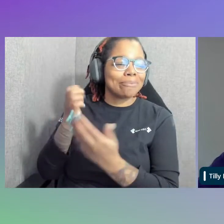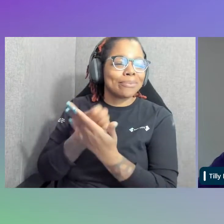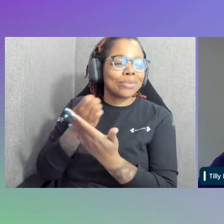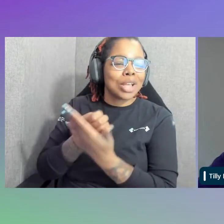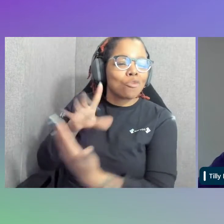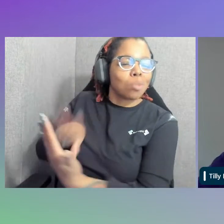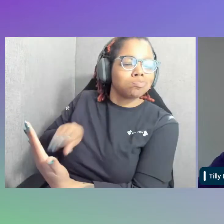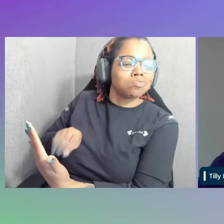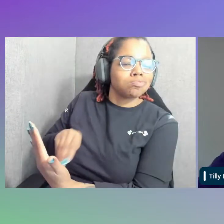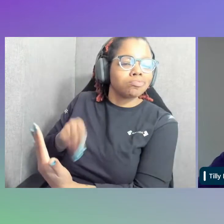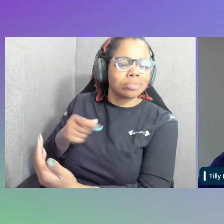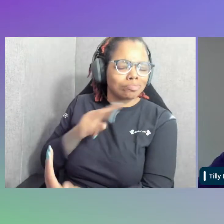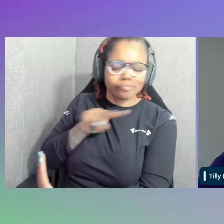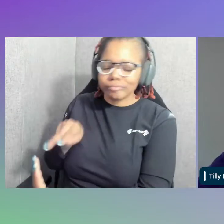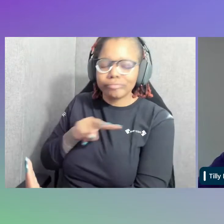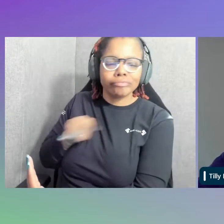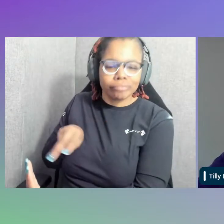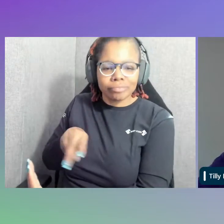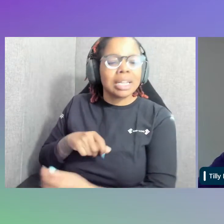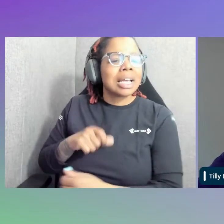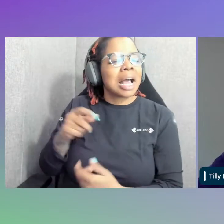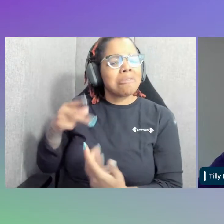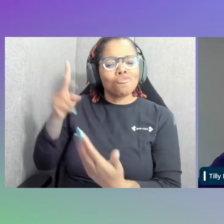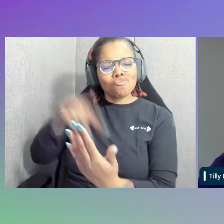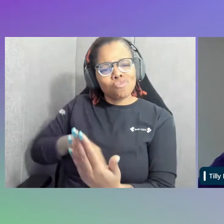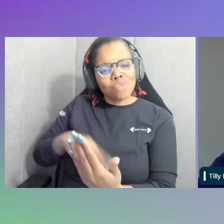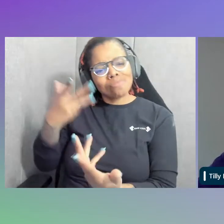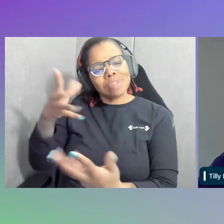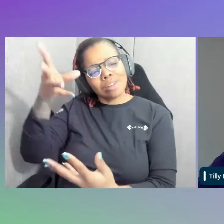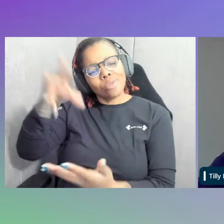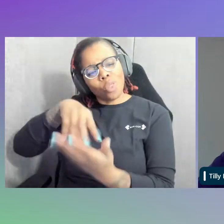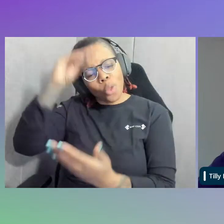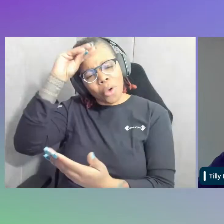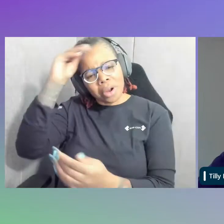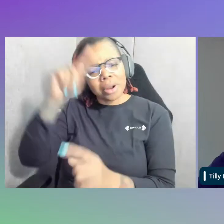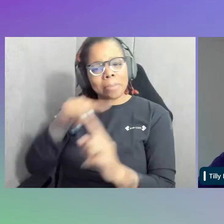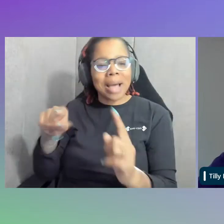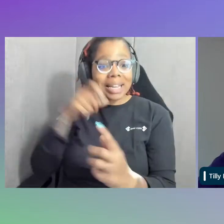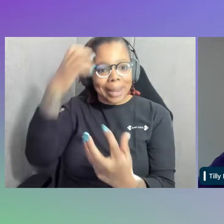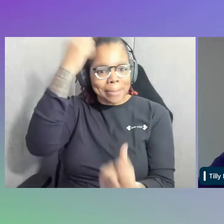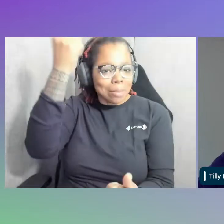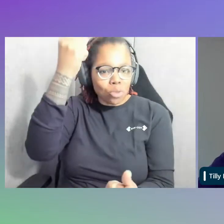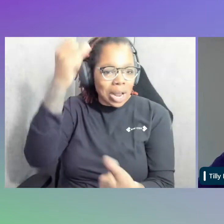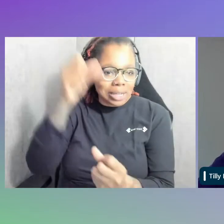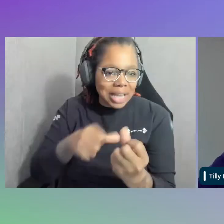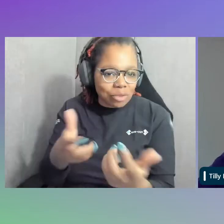So even if I read through it all once and learned all of the stuff, if I didn't memorize it